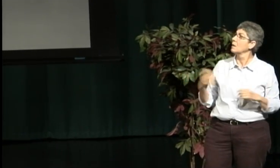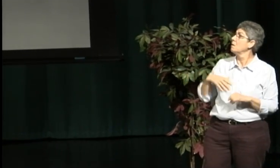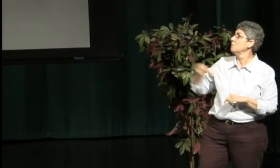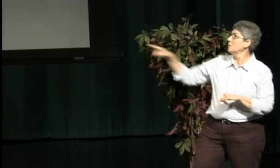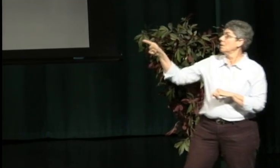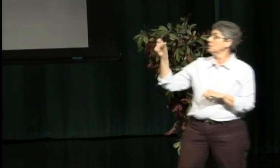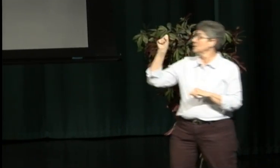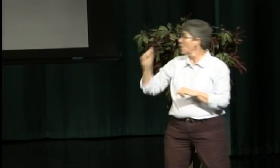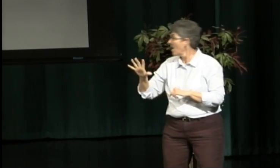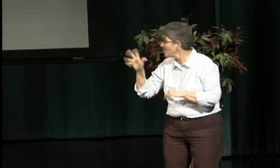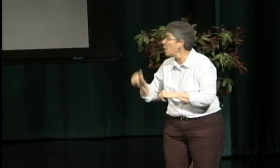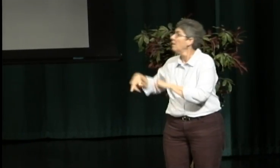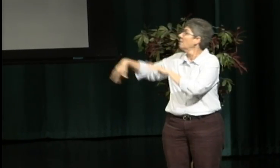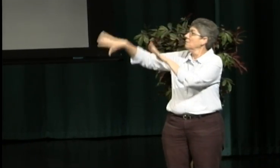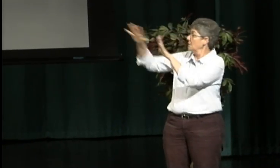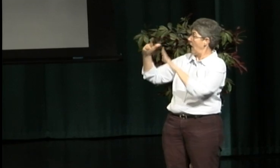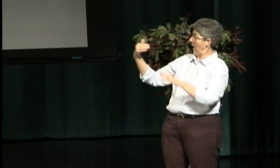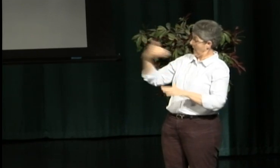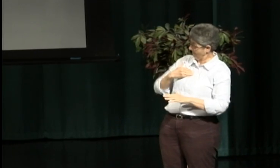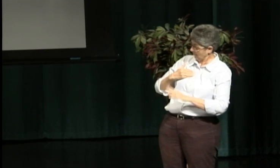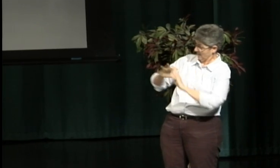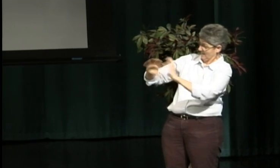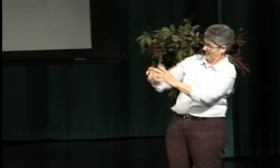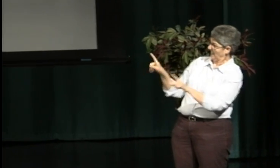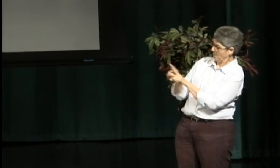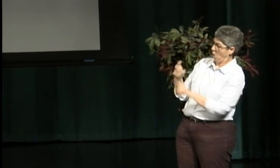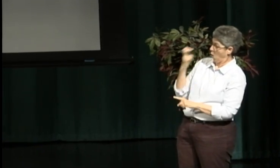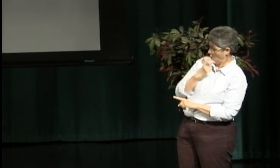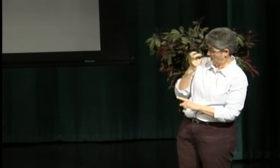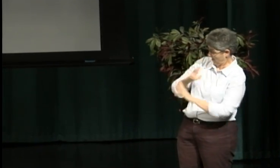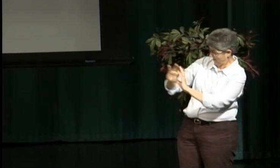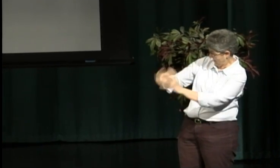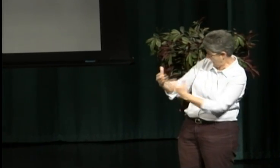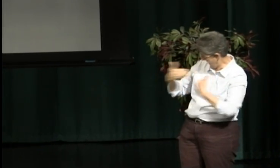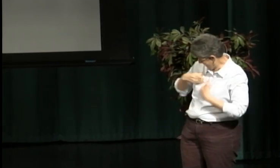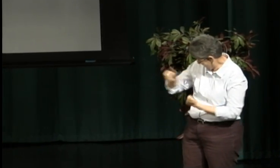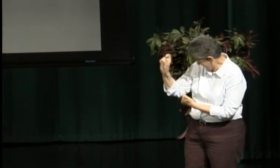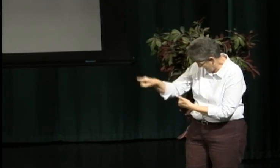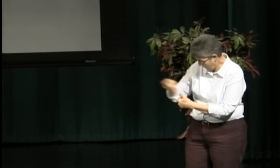and have alliances with cochlear implant corporations.